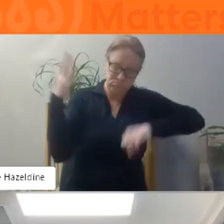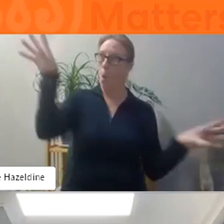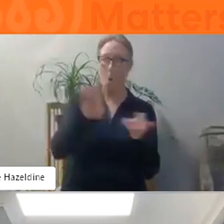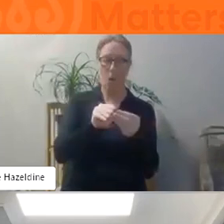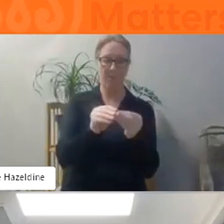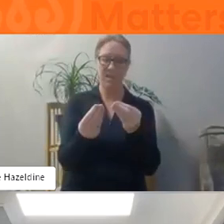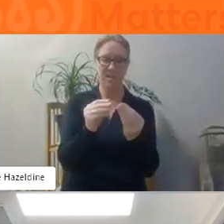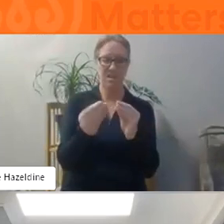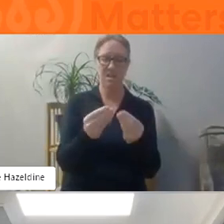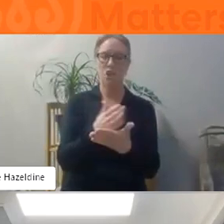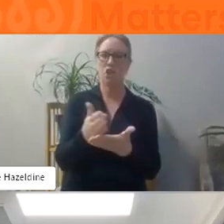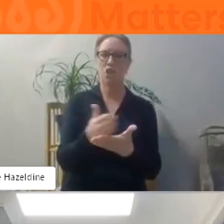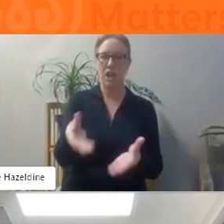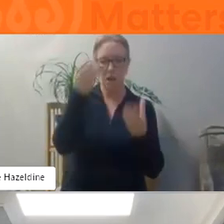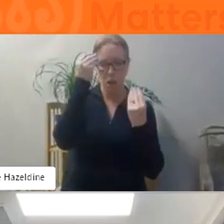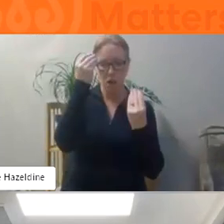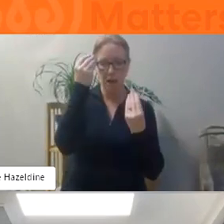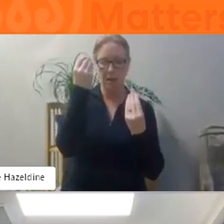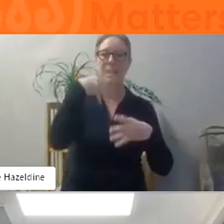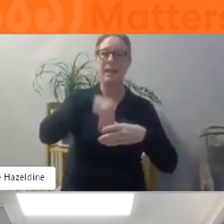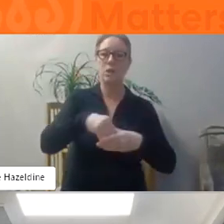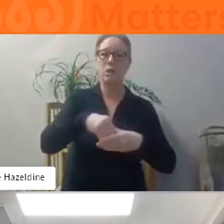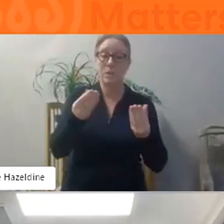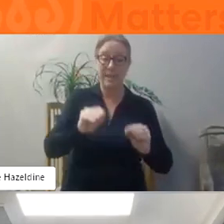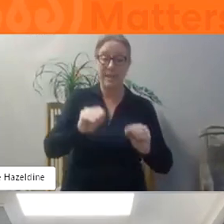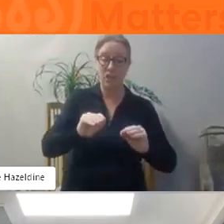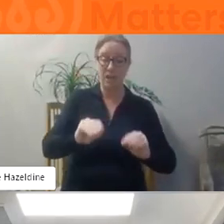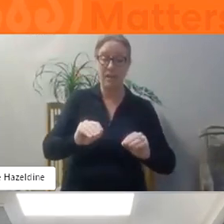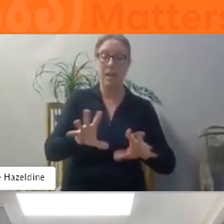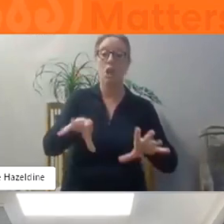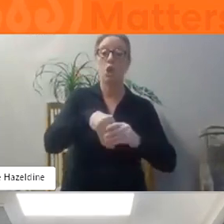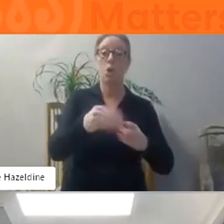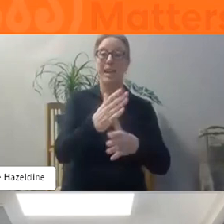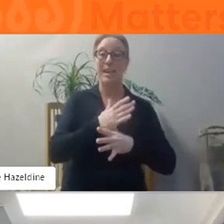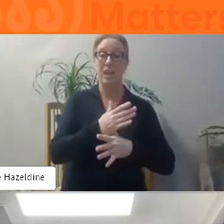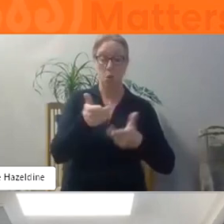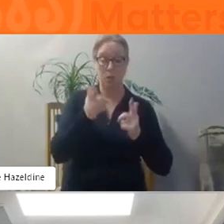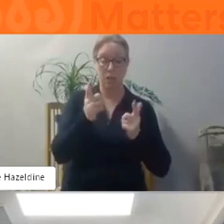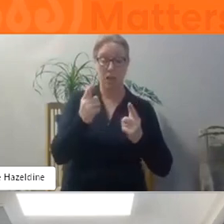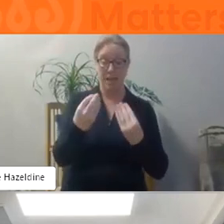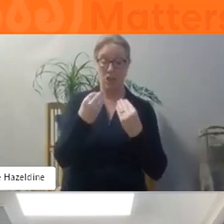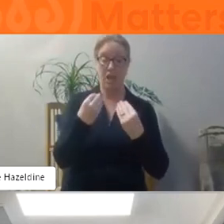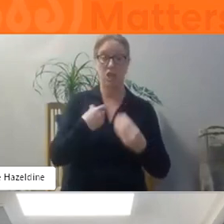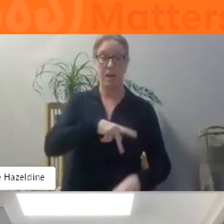all of this shared learning and doing, thinking into our own teaching, including initial teacher education and professional learning. Our